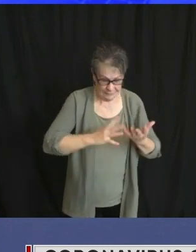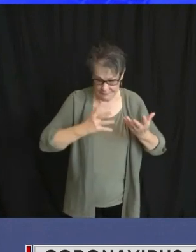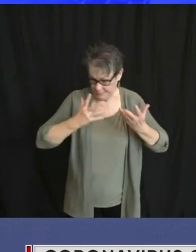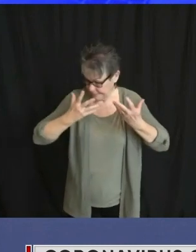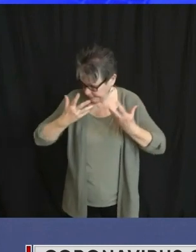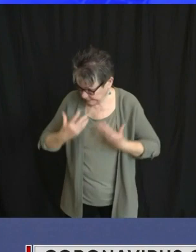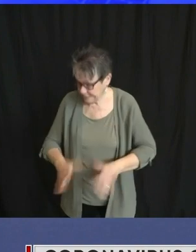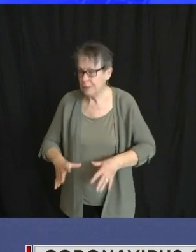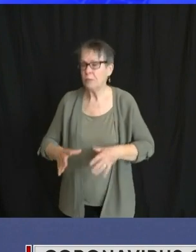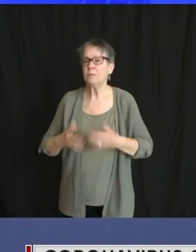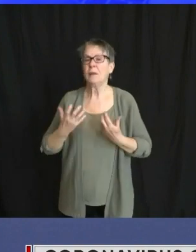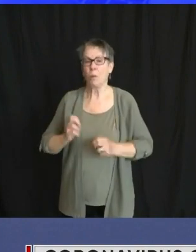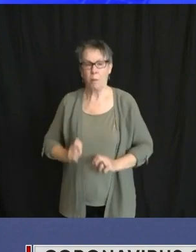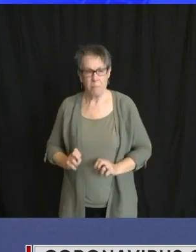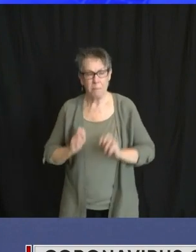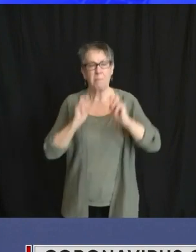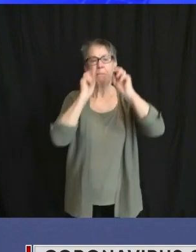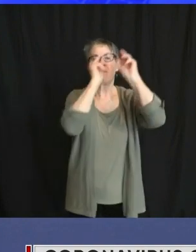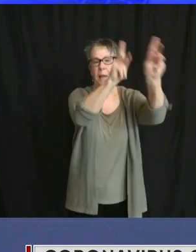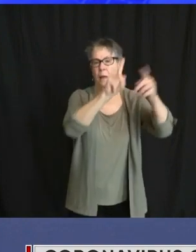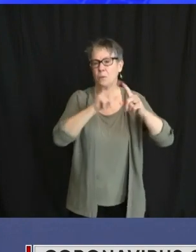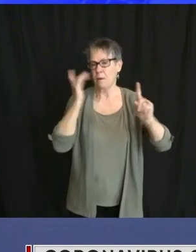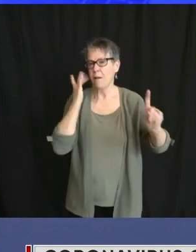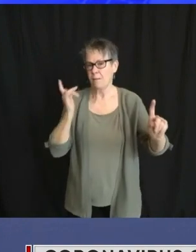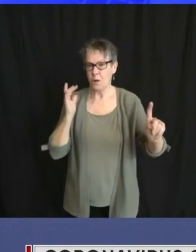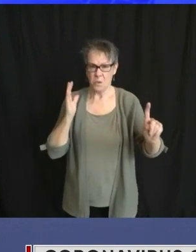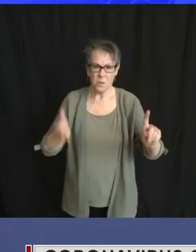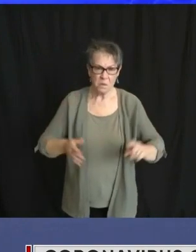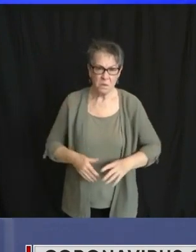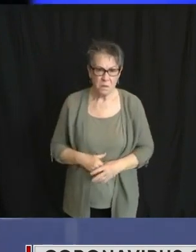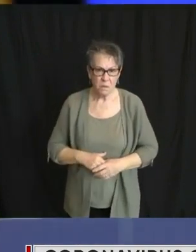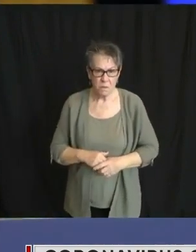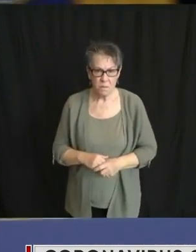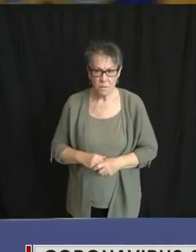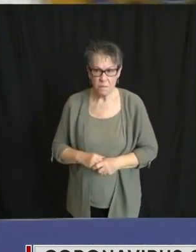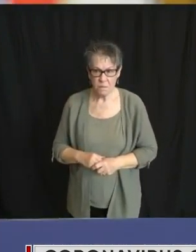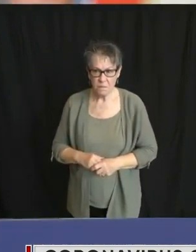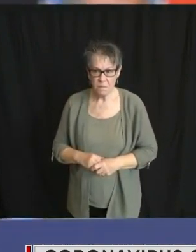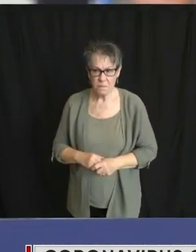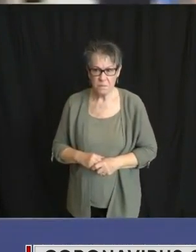WE WILL HOPEFULLY TAKE THIS ON AS THE NATIONAL MODEL THAT WE